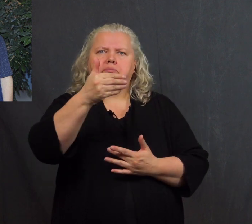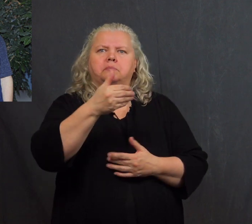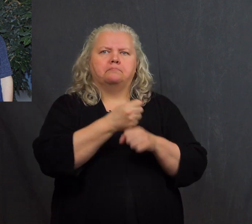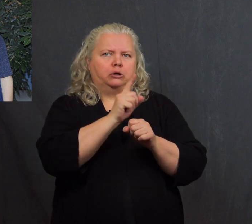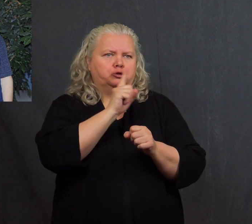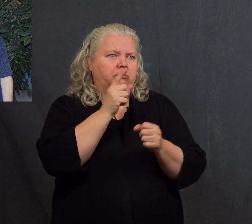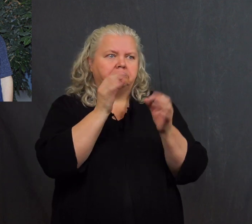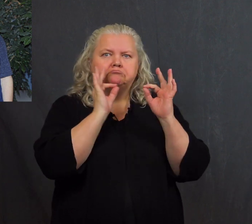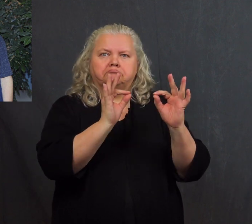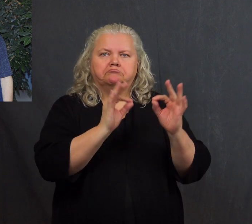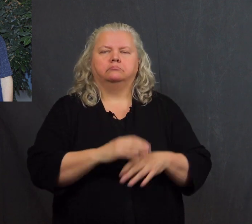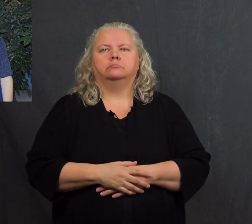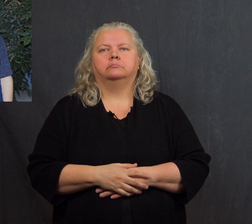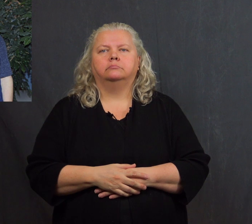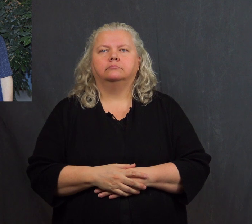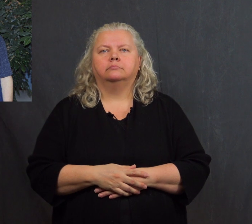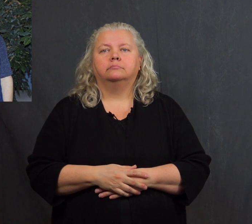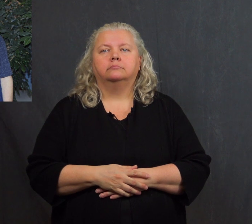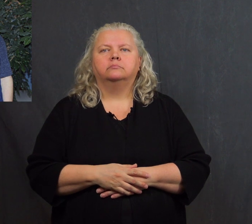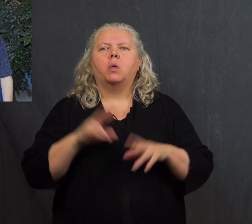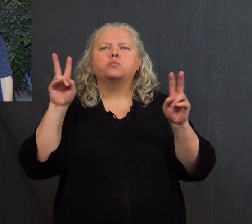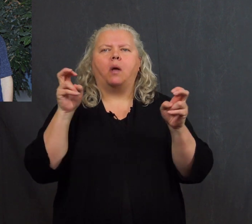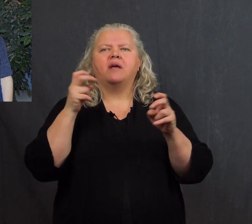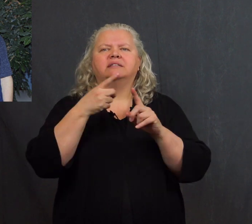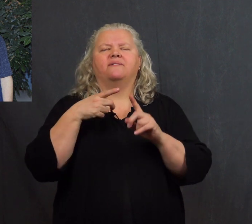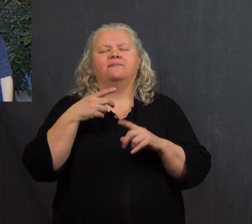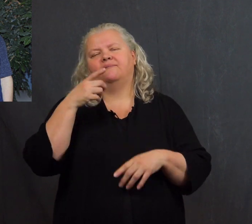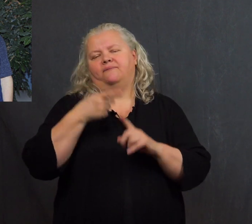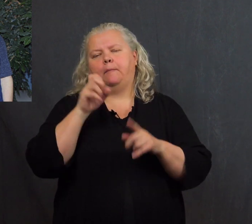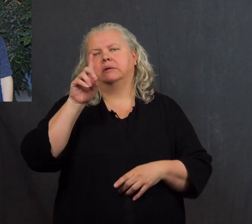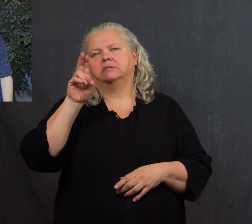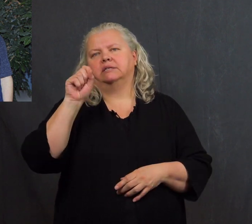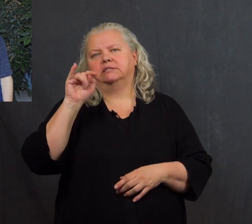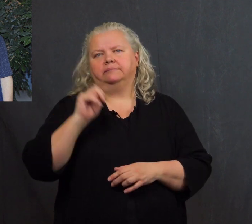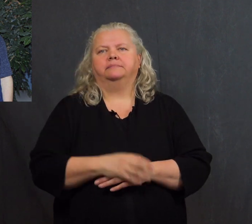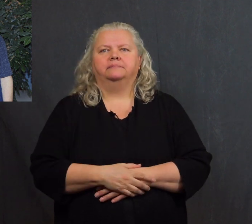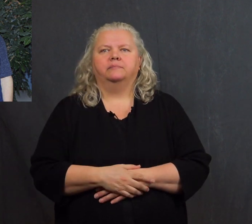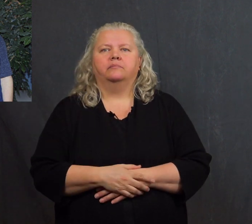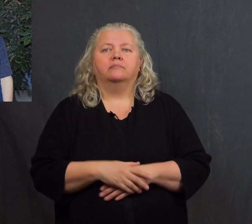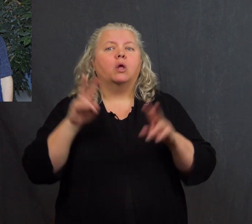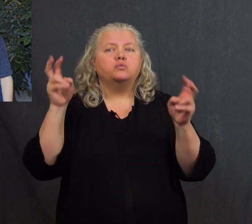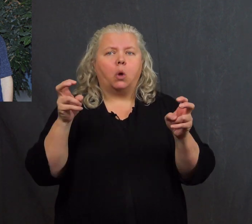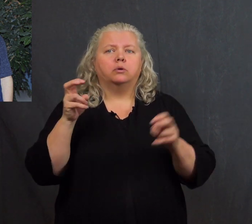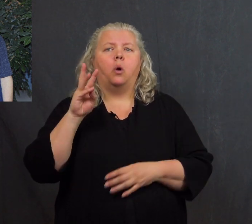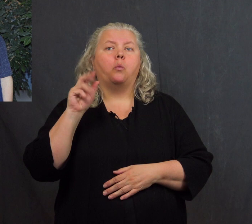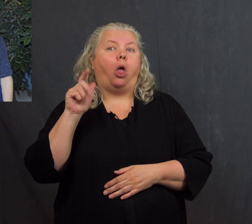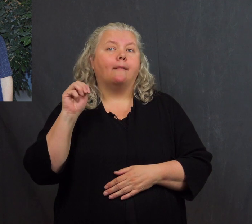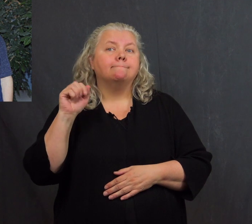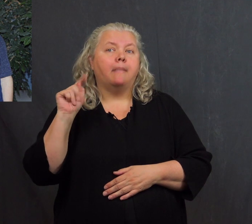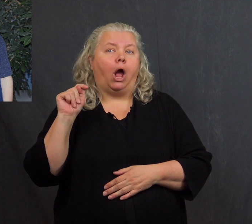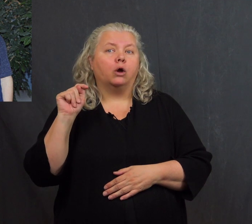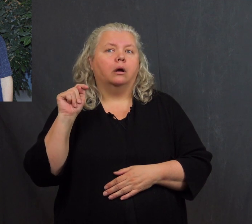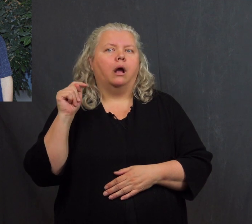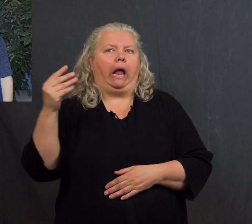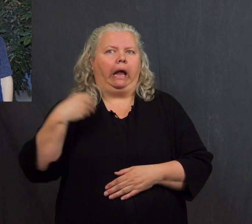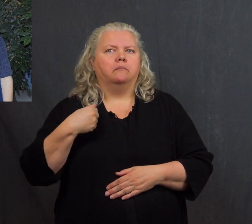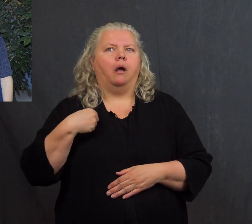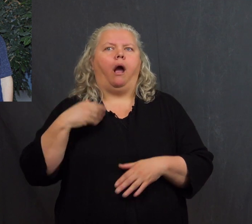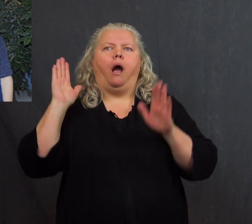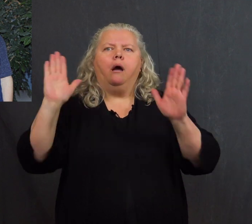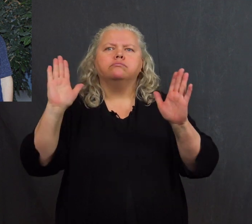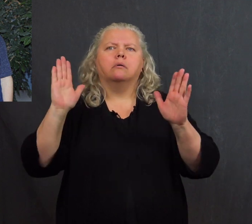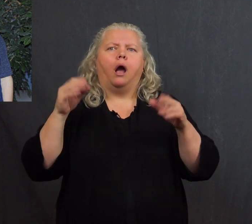from MEC. Here is a quote from Dustin, "Walmart has given me a great opportunity to learn and use my skills.